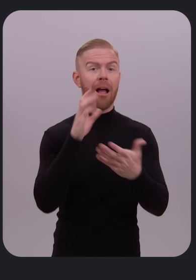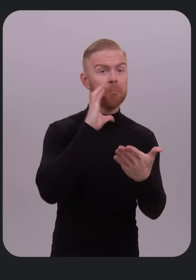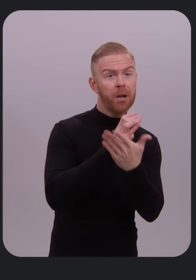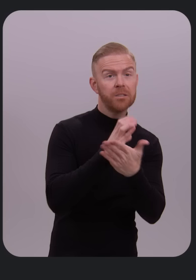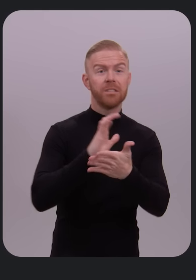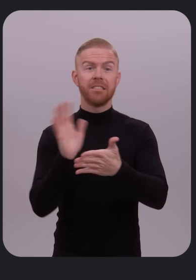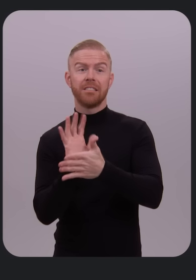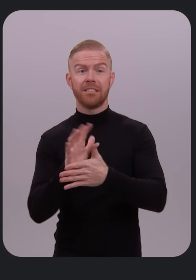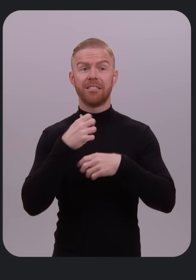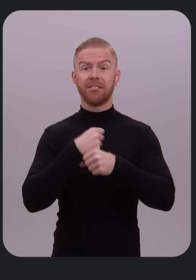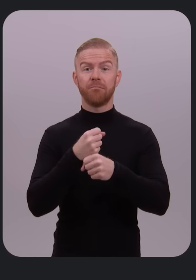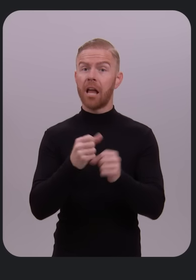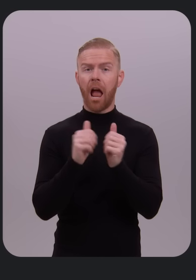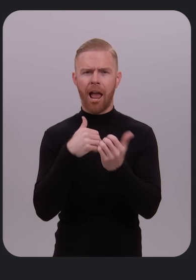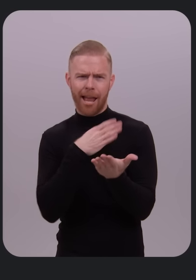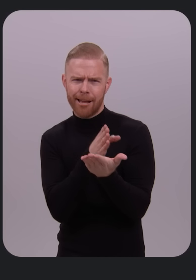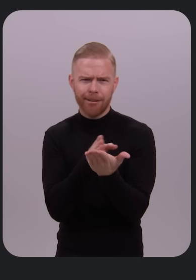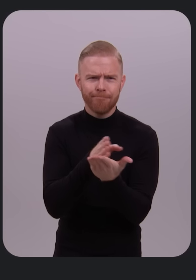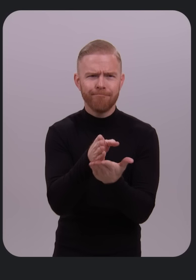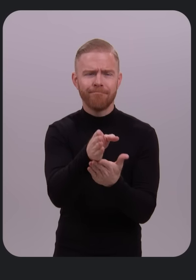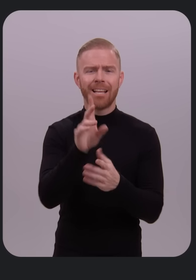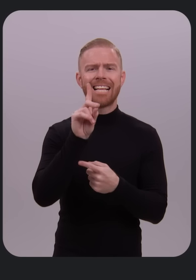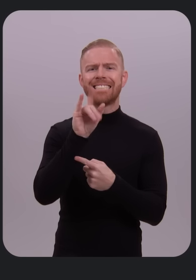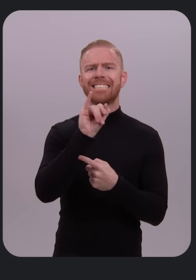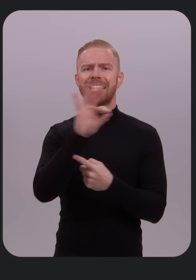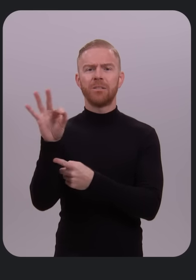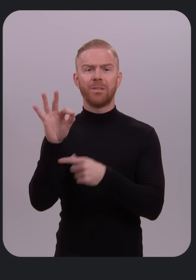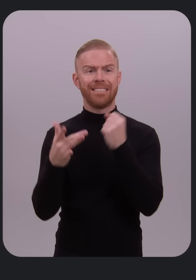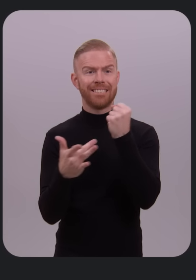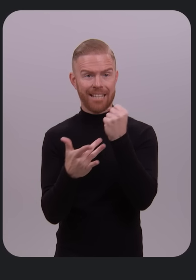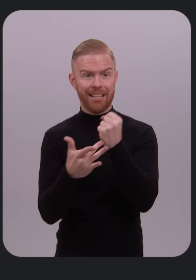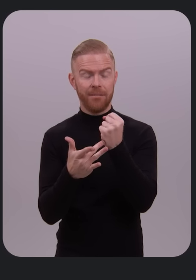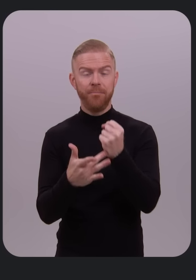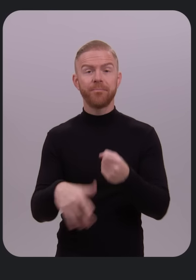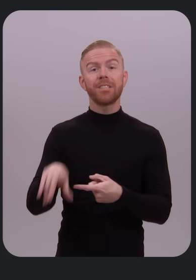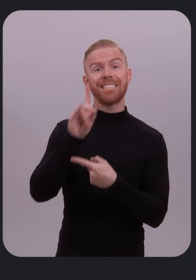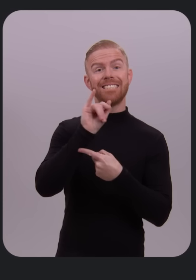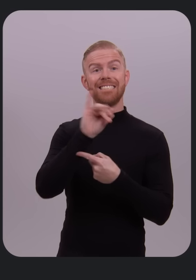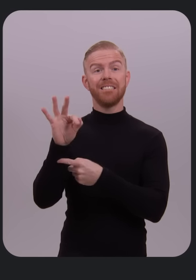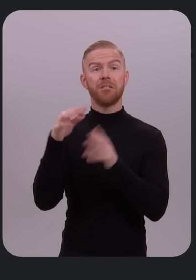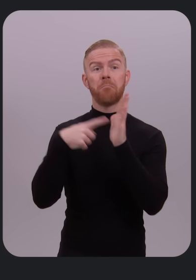by pioneering diffusion techniques. A diffusion model learns to generate outputs